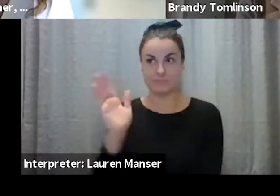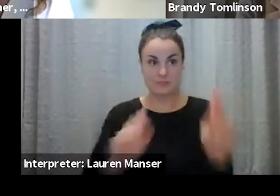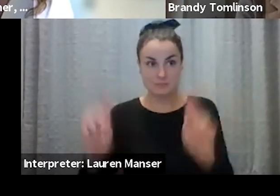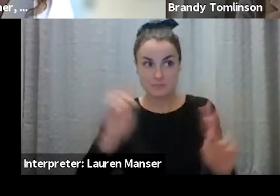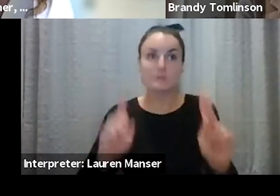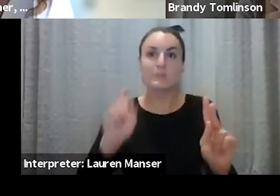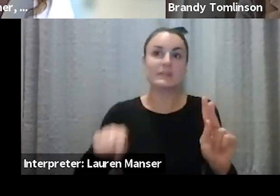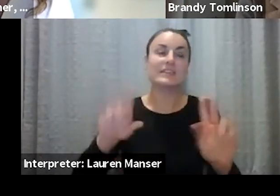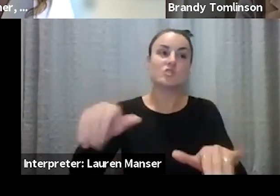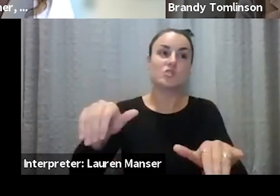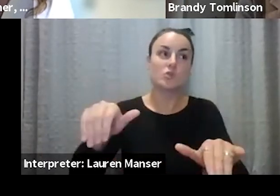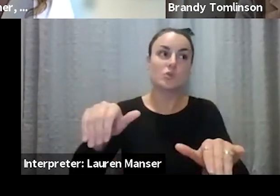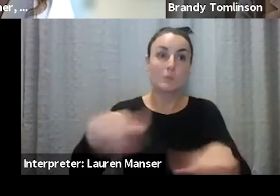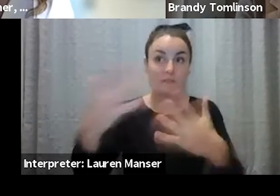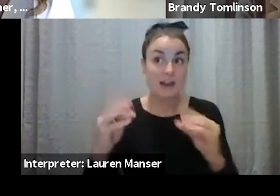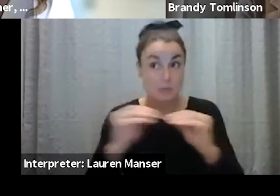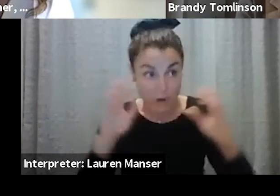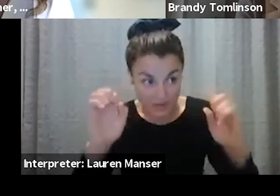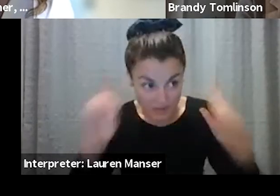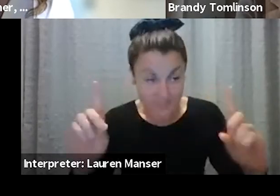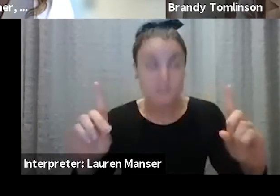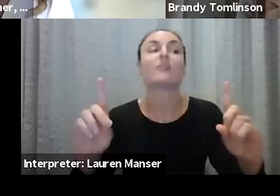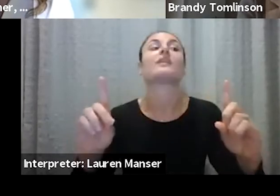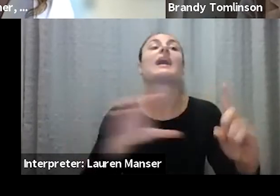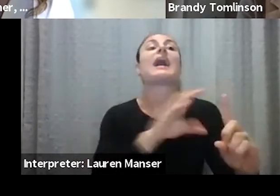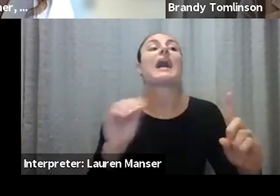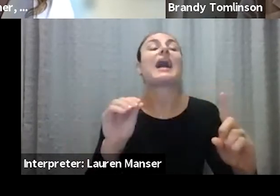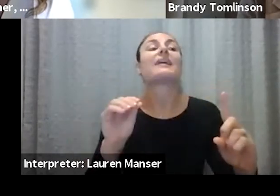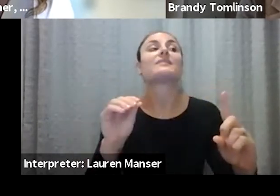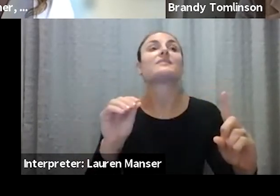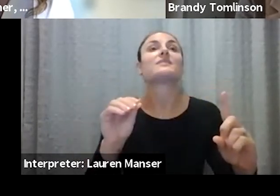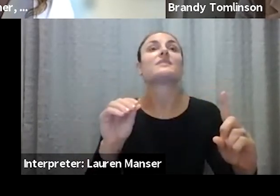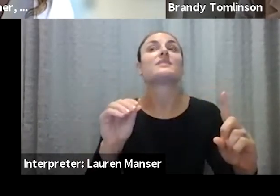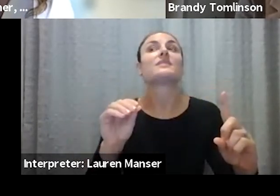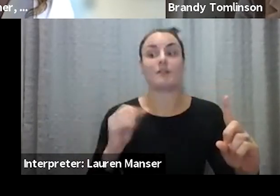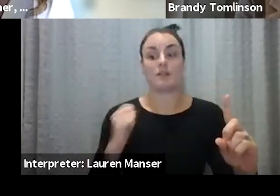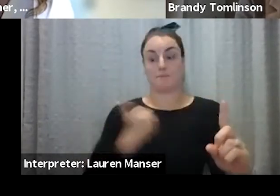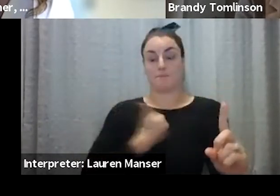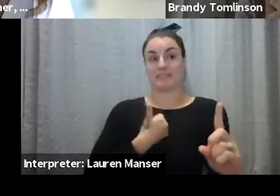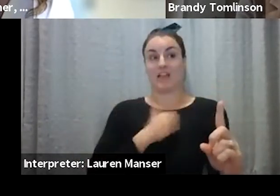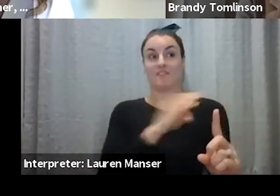and as advocates, we also have a lot of work to do with educating those employers.